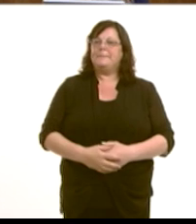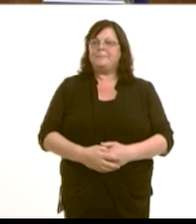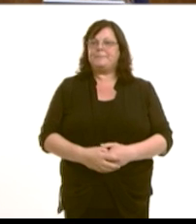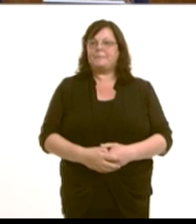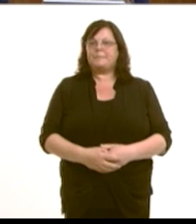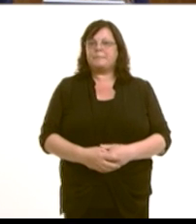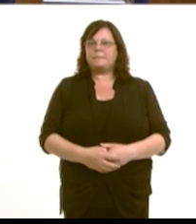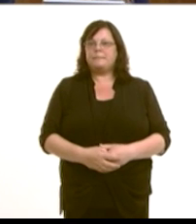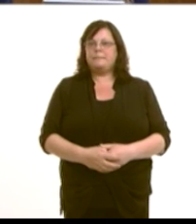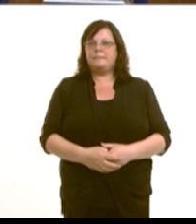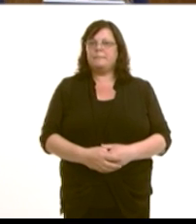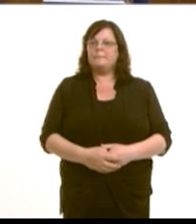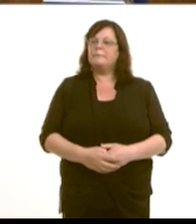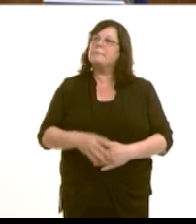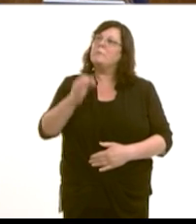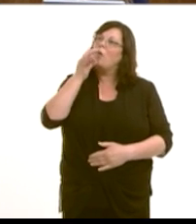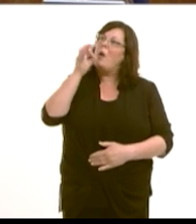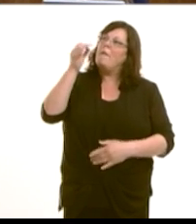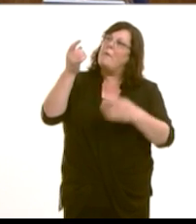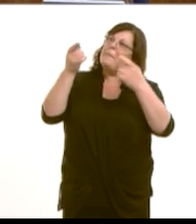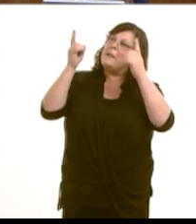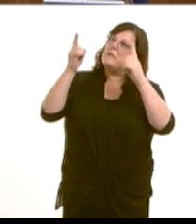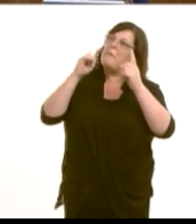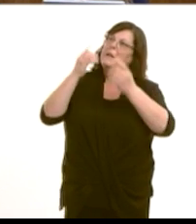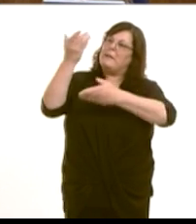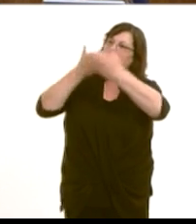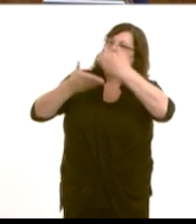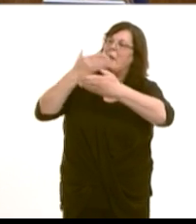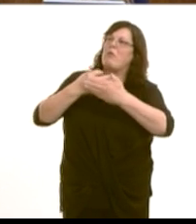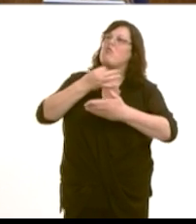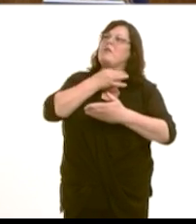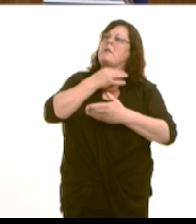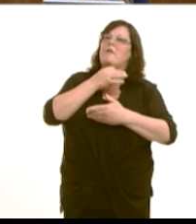Will the First Minister outline the risks to the Welsh economy if the UK Government